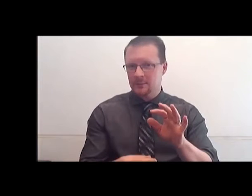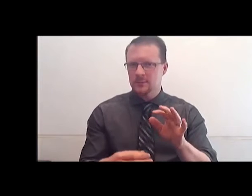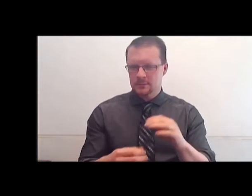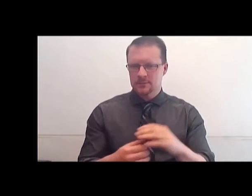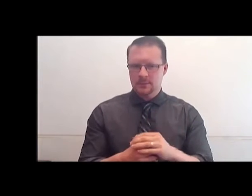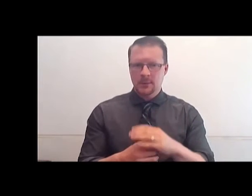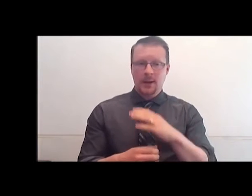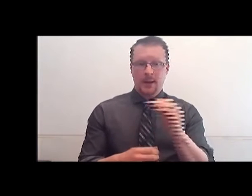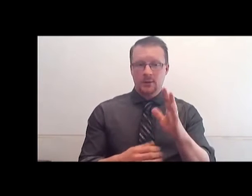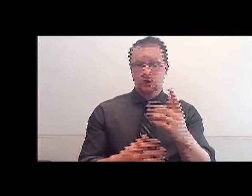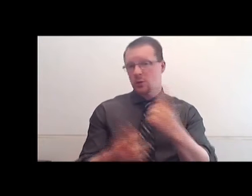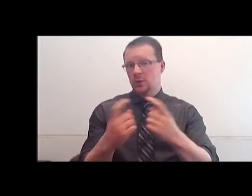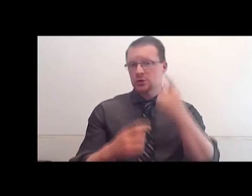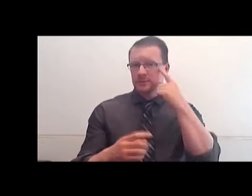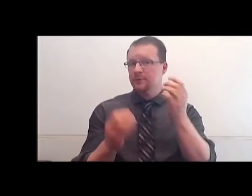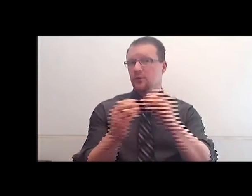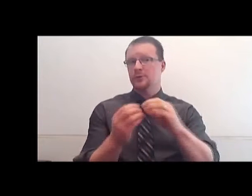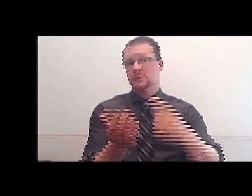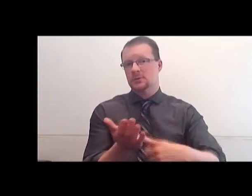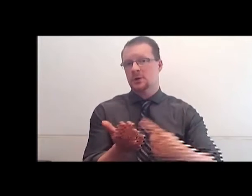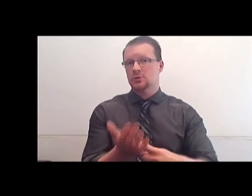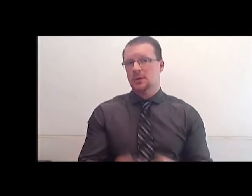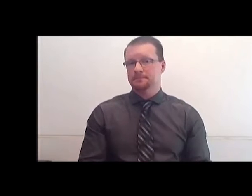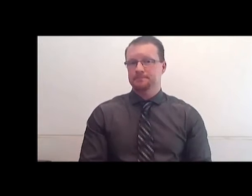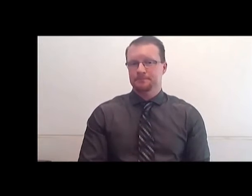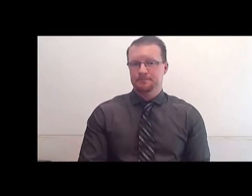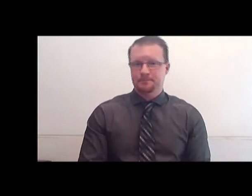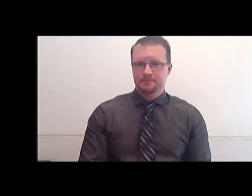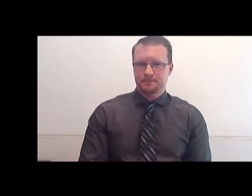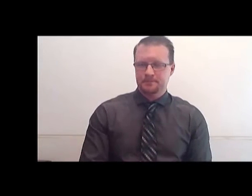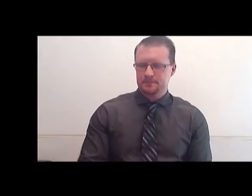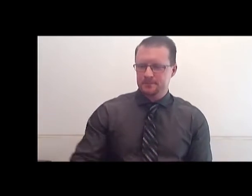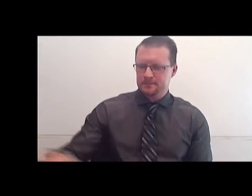At the end there's gonna be a Q&A and I welcome further questions and your feedback.